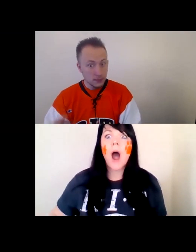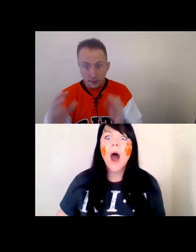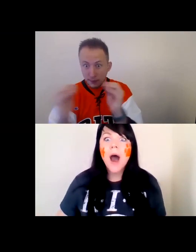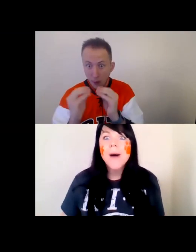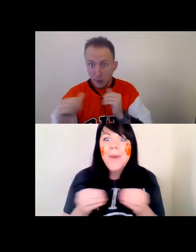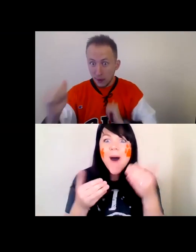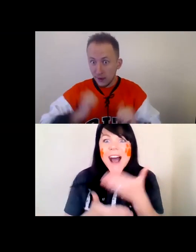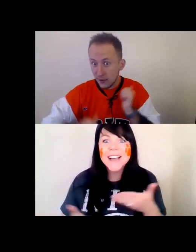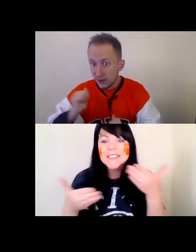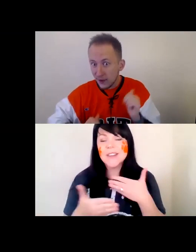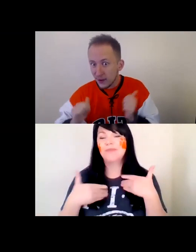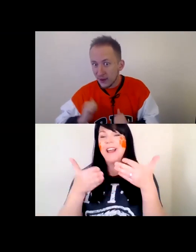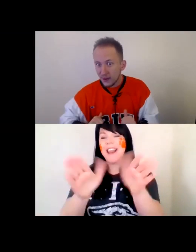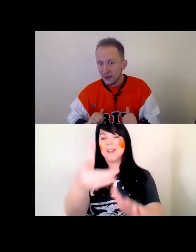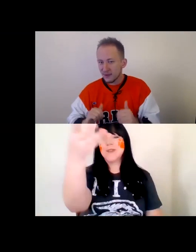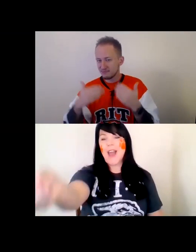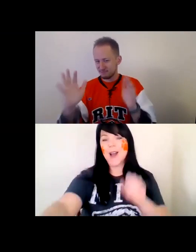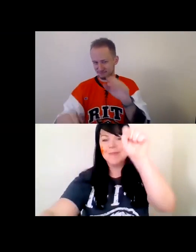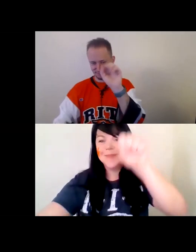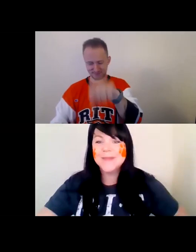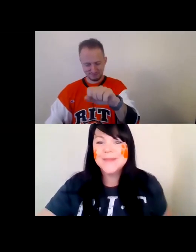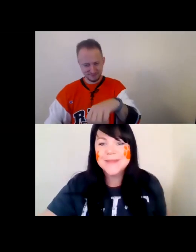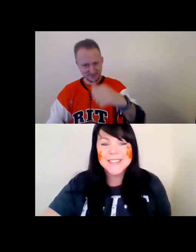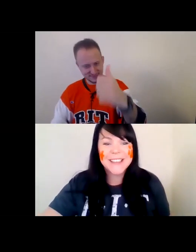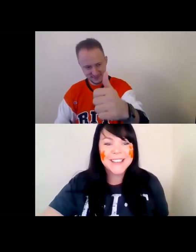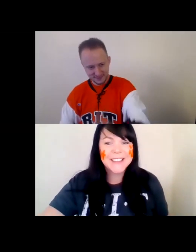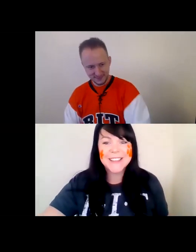Matt: More of the show! Michelle: More entertainment!!! I'll let you go.